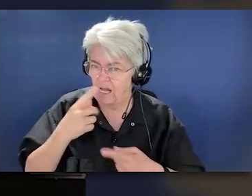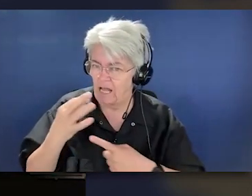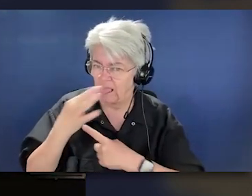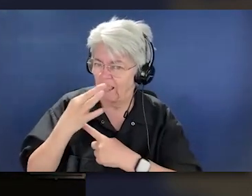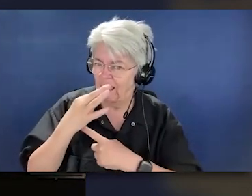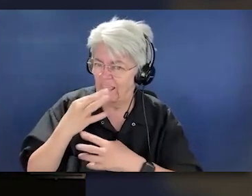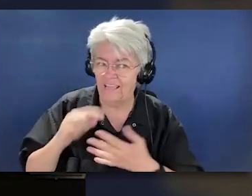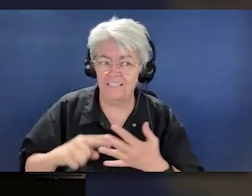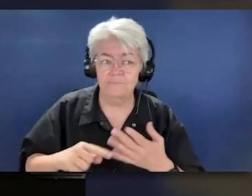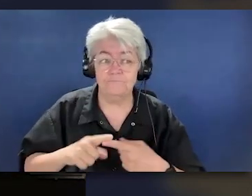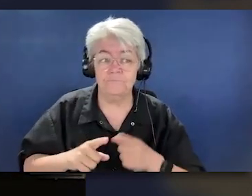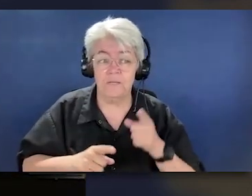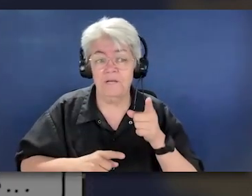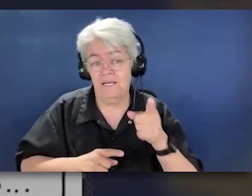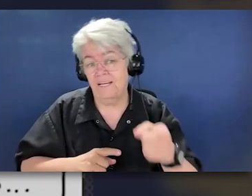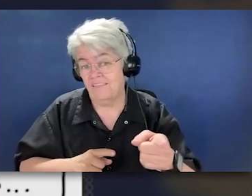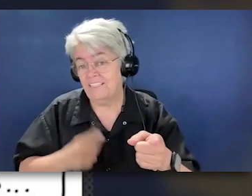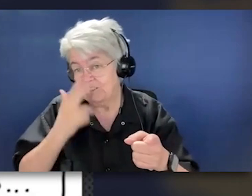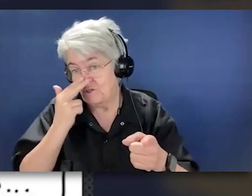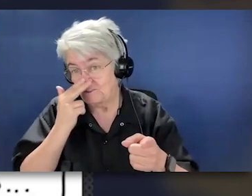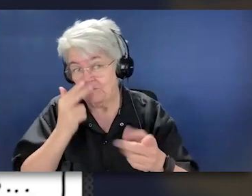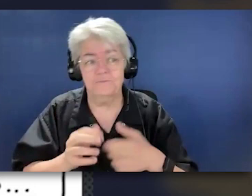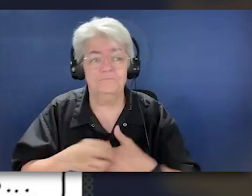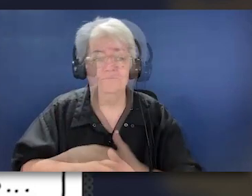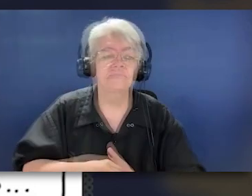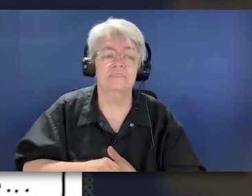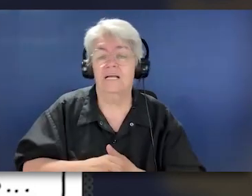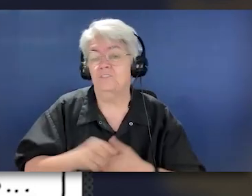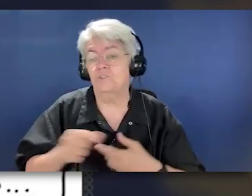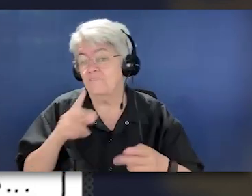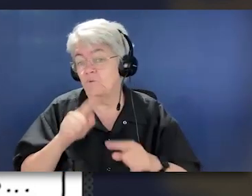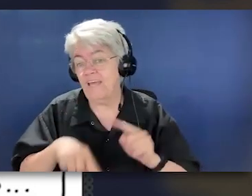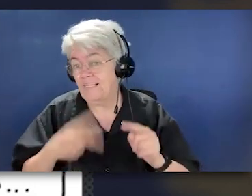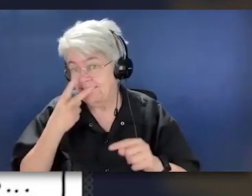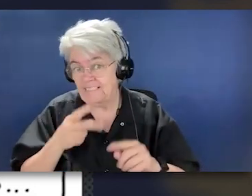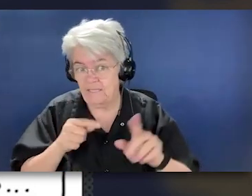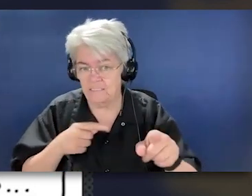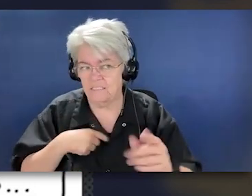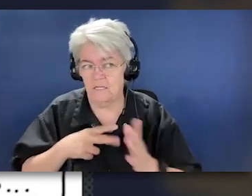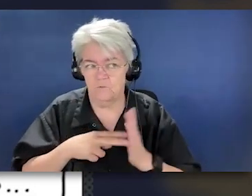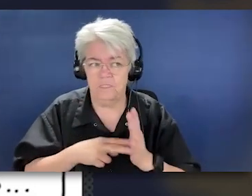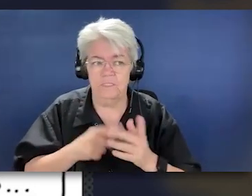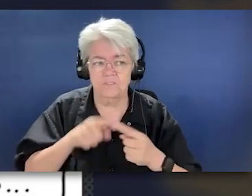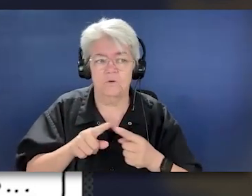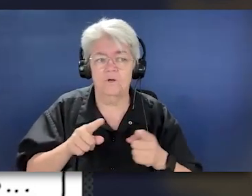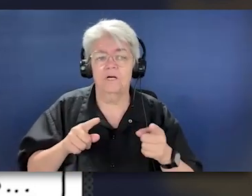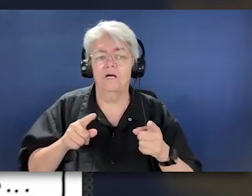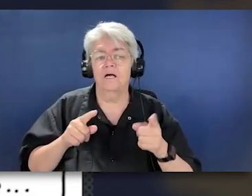I enjoy this cartoon. For folks who may not be able to see it, basically this woman is sitting